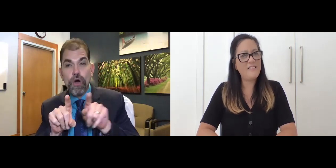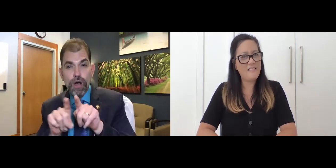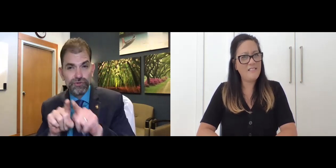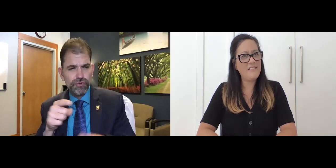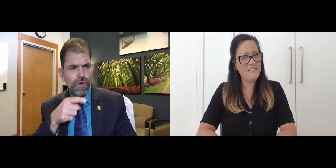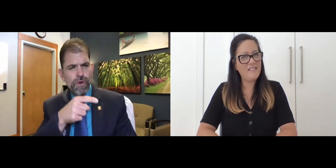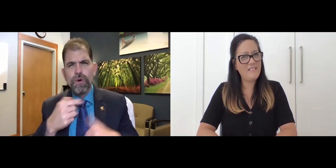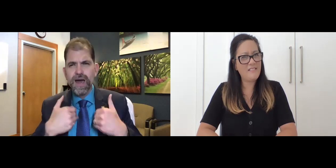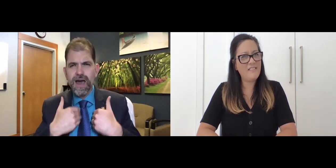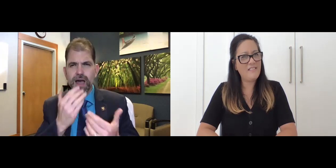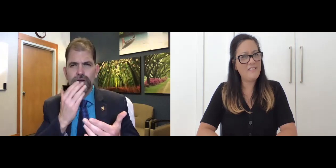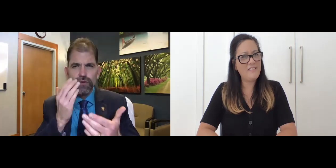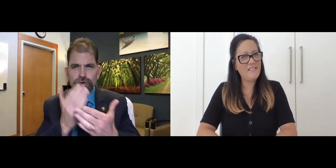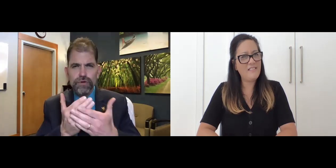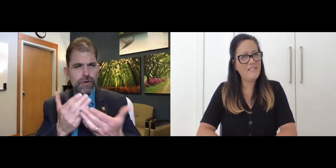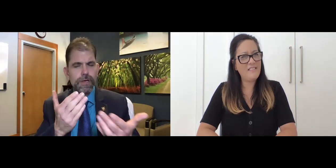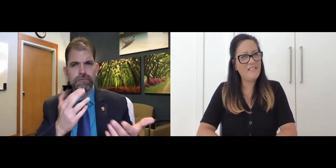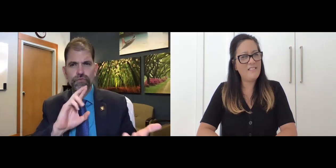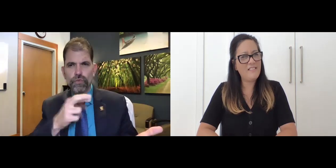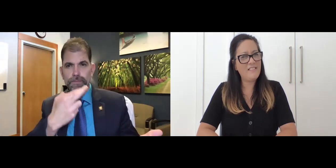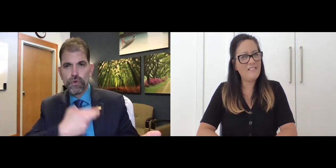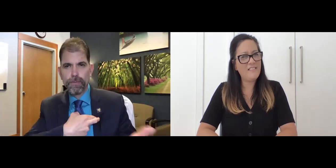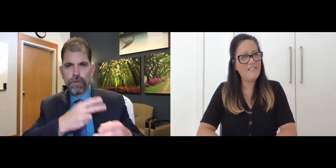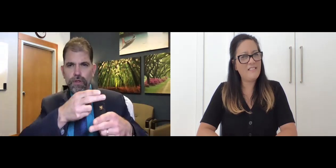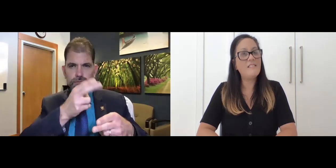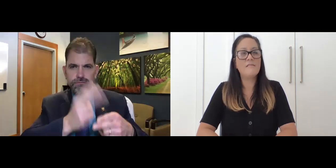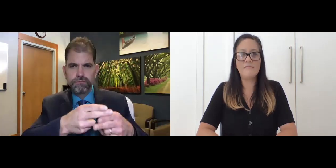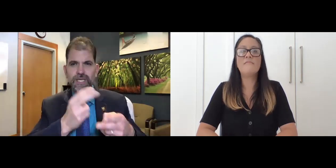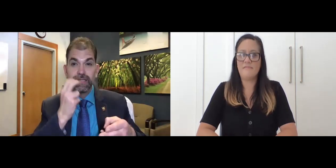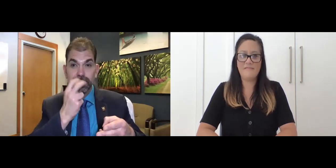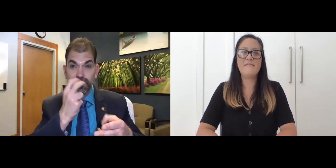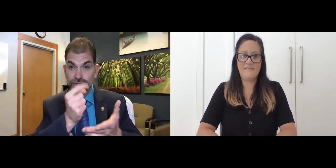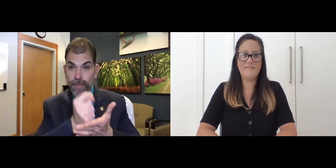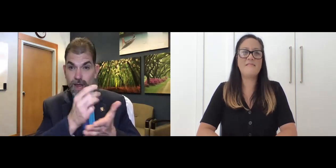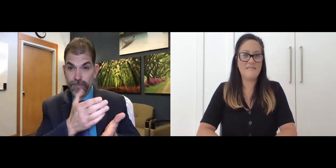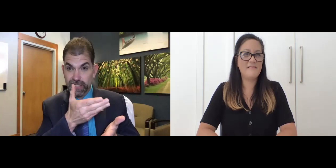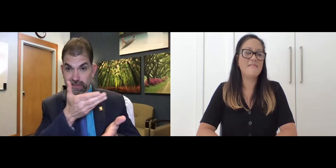Utah and they really did have a good reputation